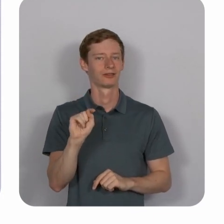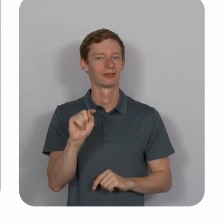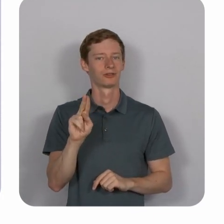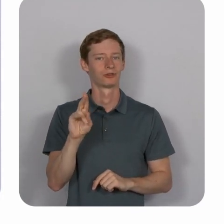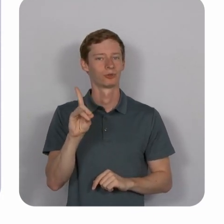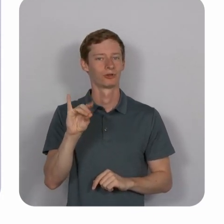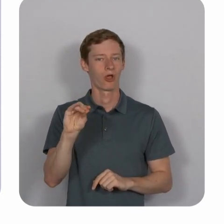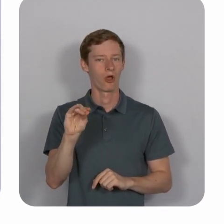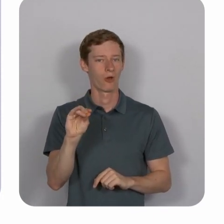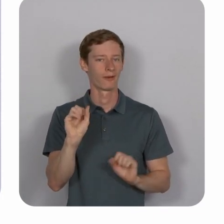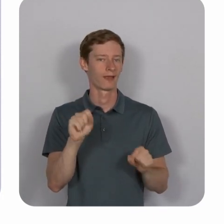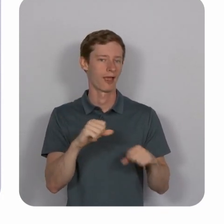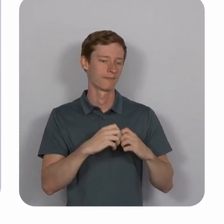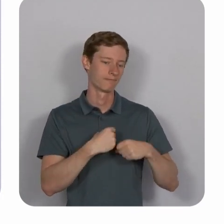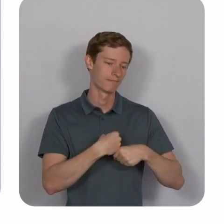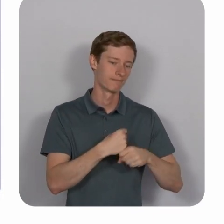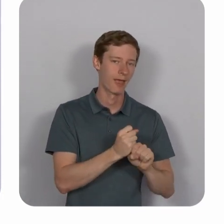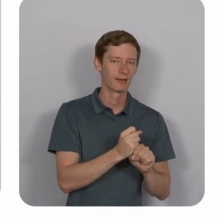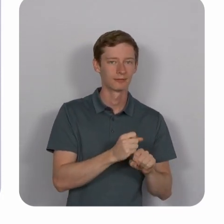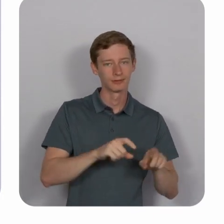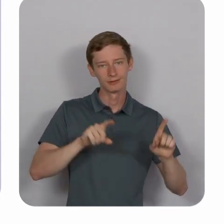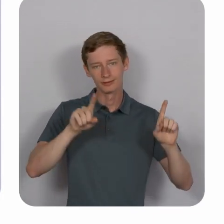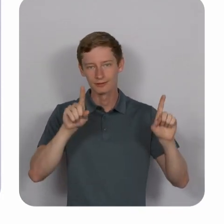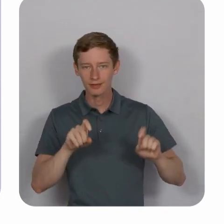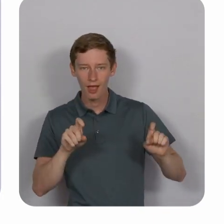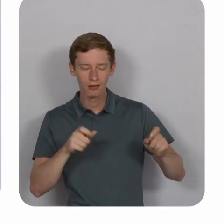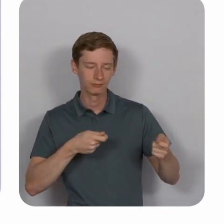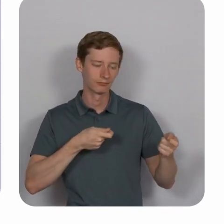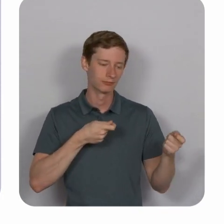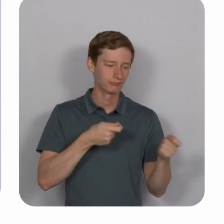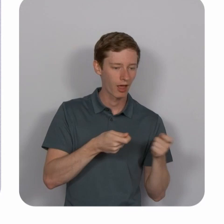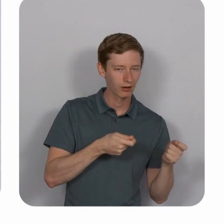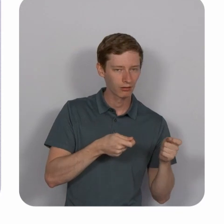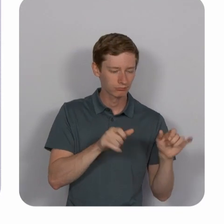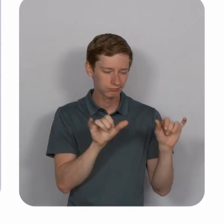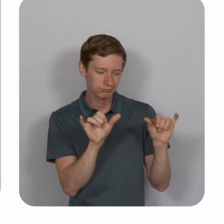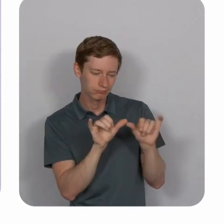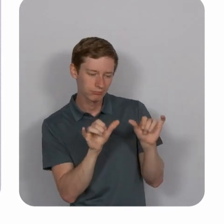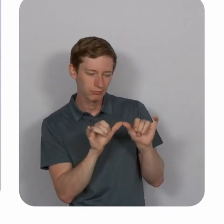manage, benchmark, and debug AI characters.